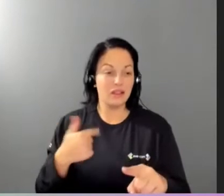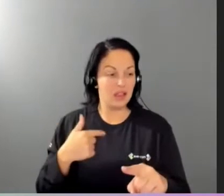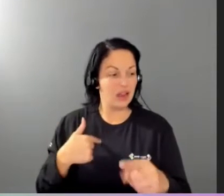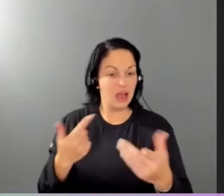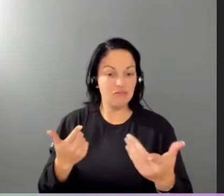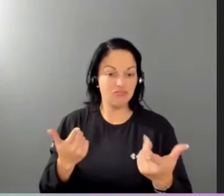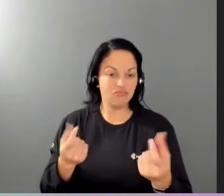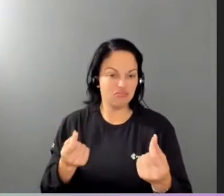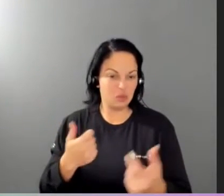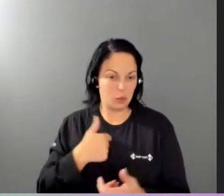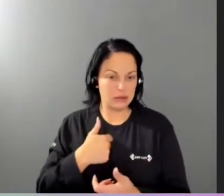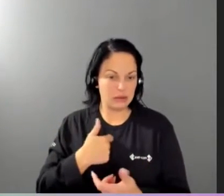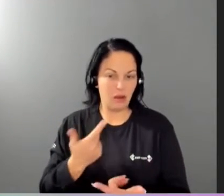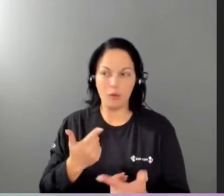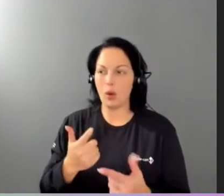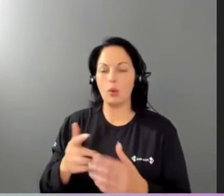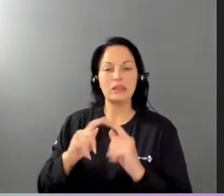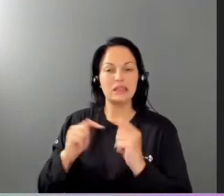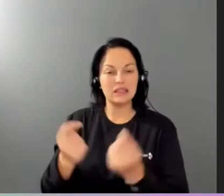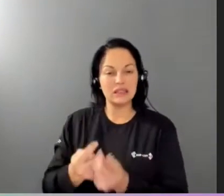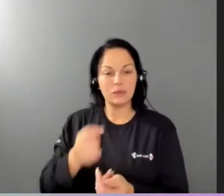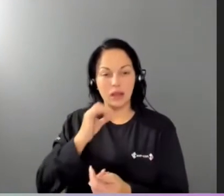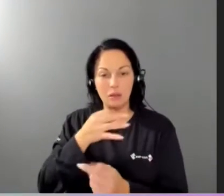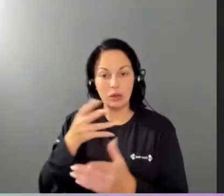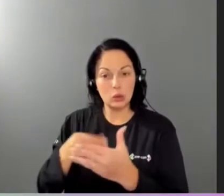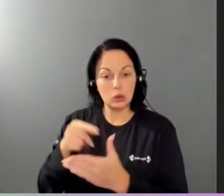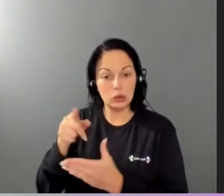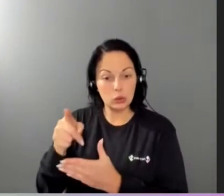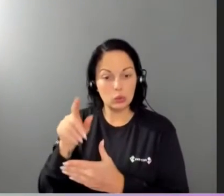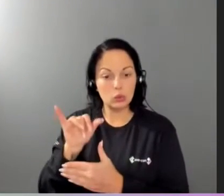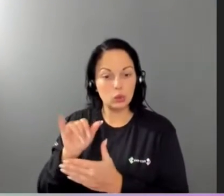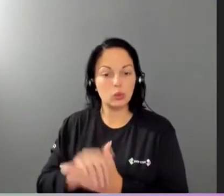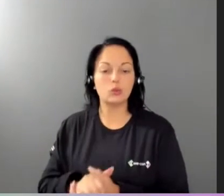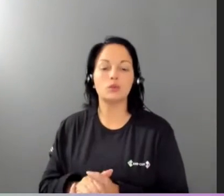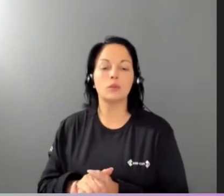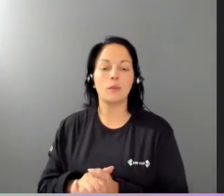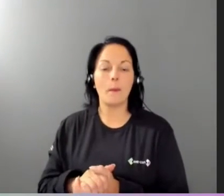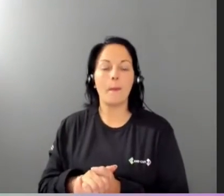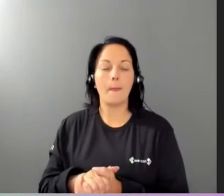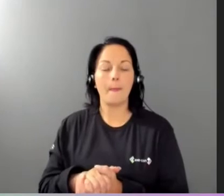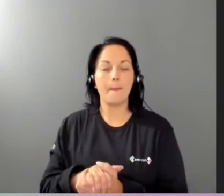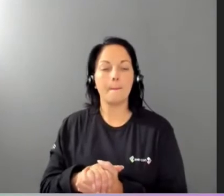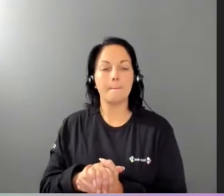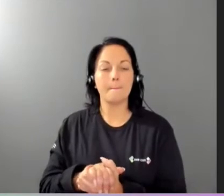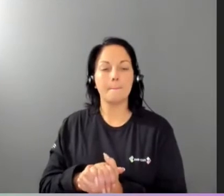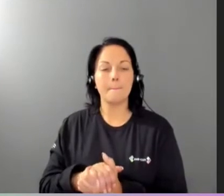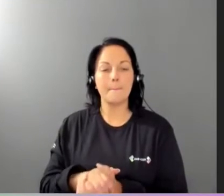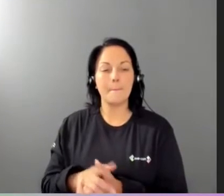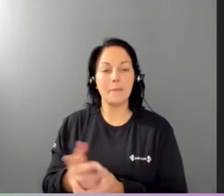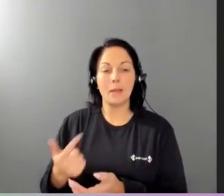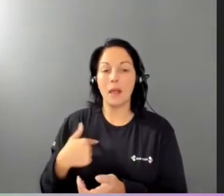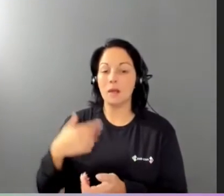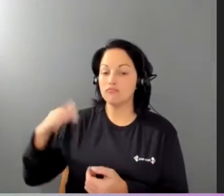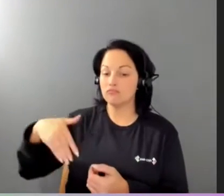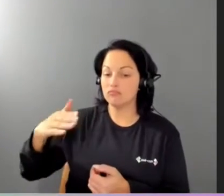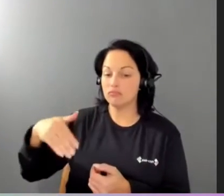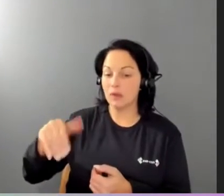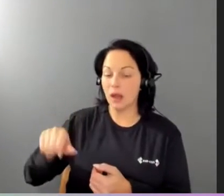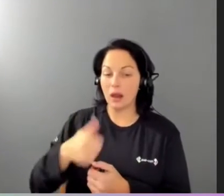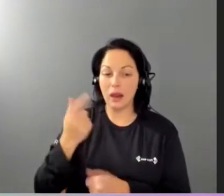just calculating numbers. But in the dozens at this point of these assessments that have done, that I've LED with teams of experts, including you as